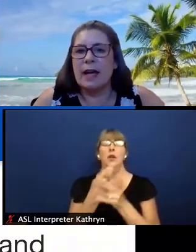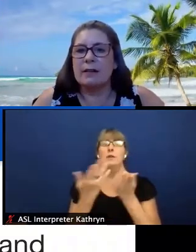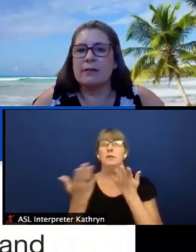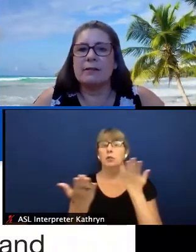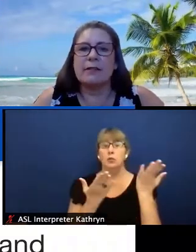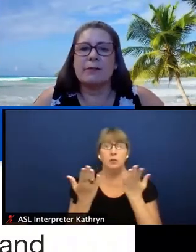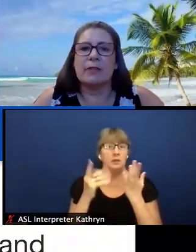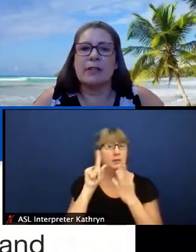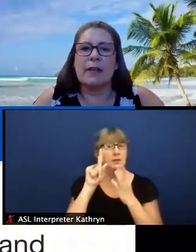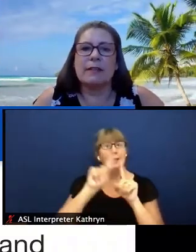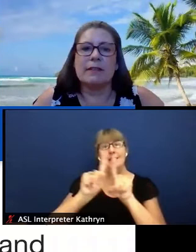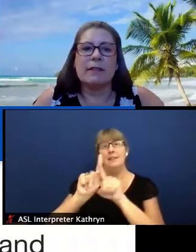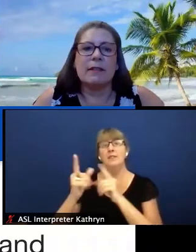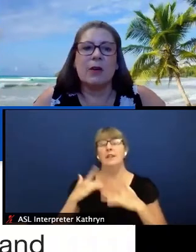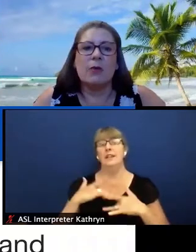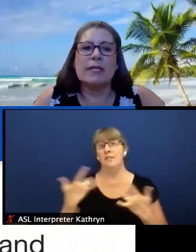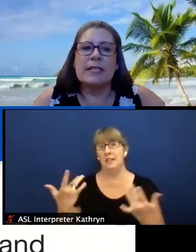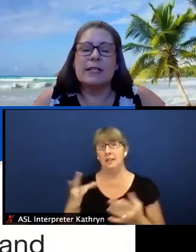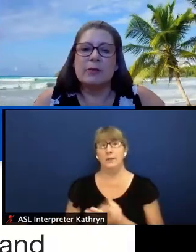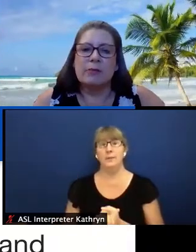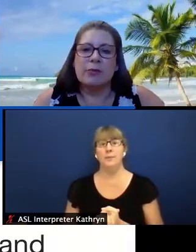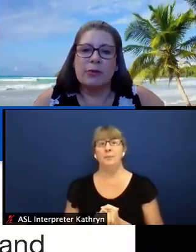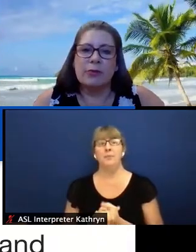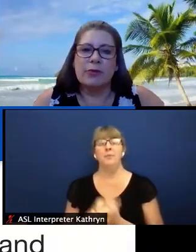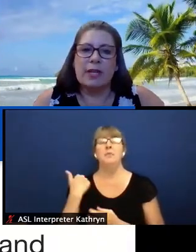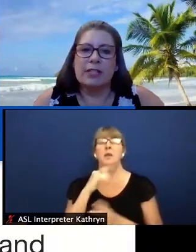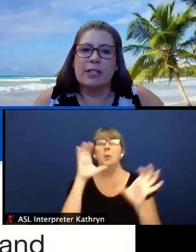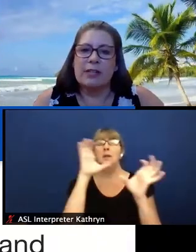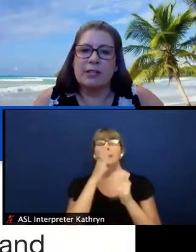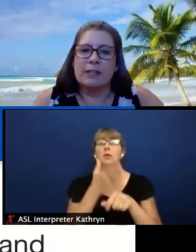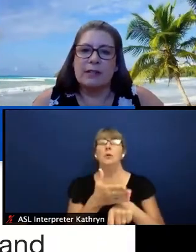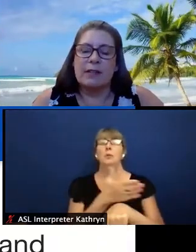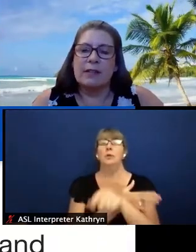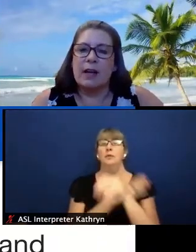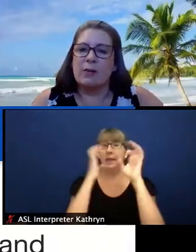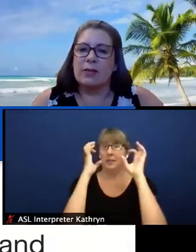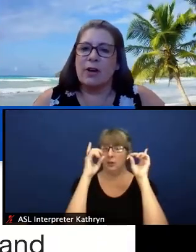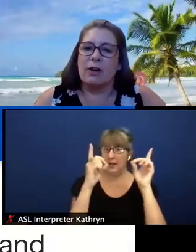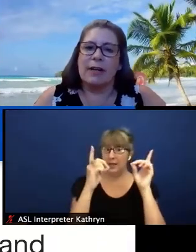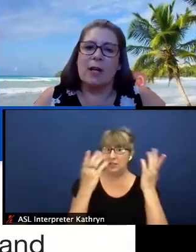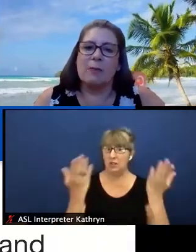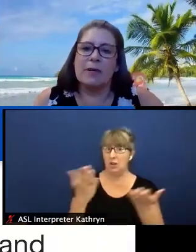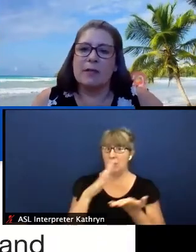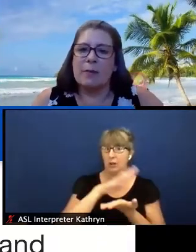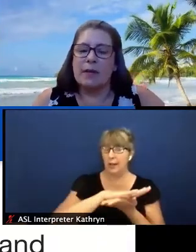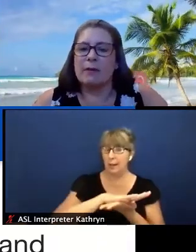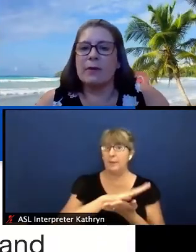at different events. We seek to improve the education, not only on our campus but we